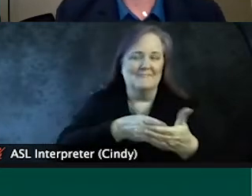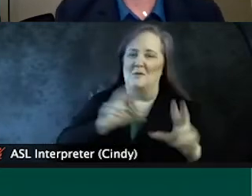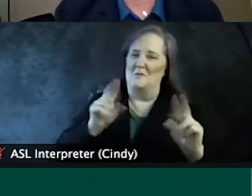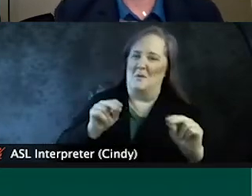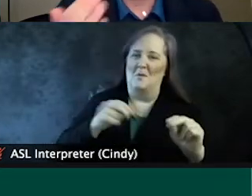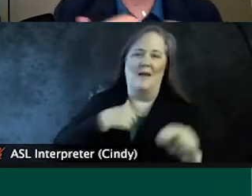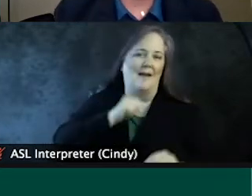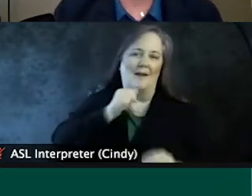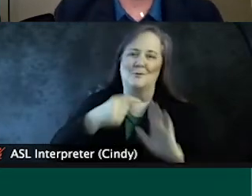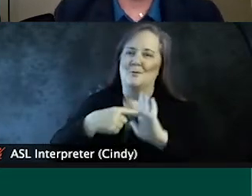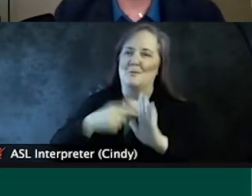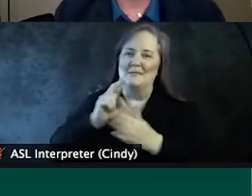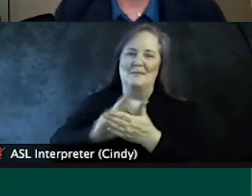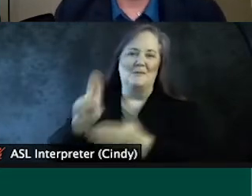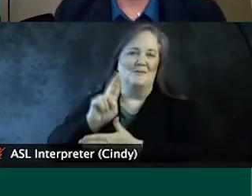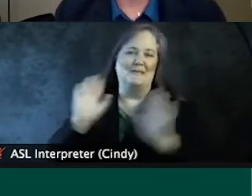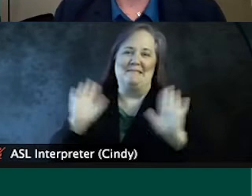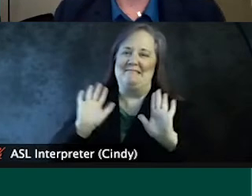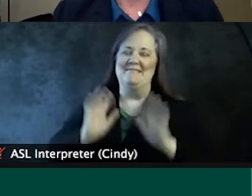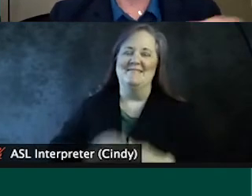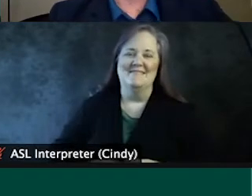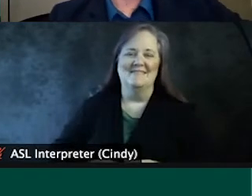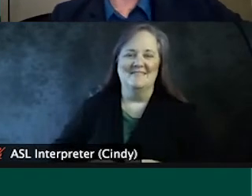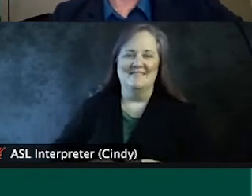So there were some impacts when 209 took place.